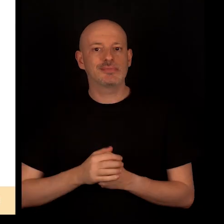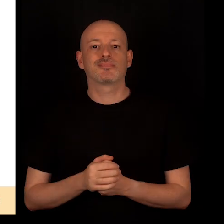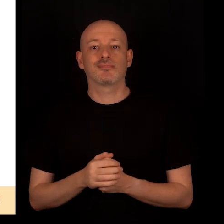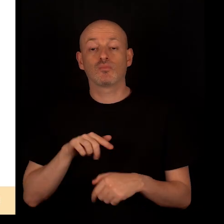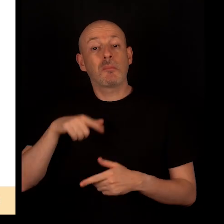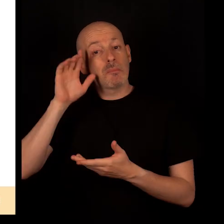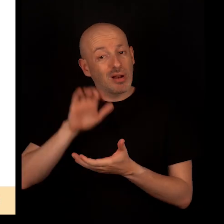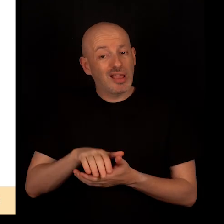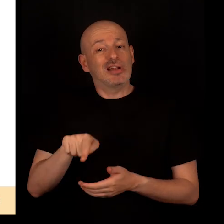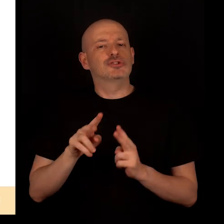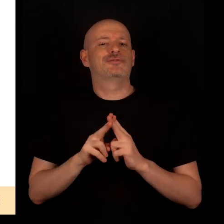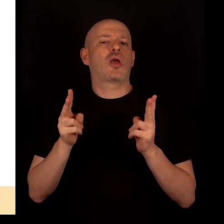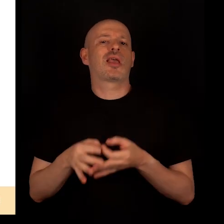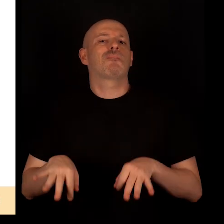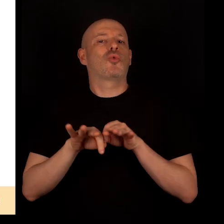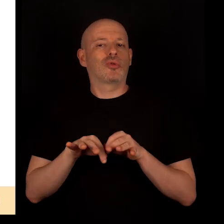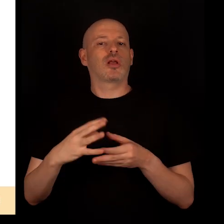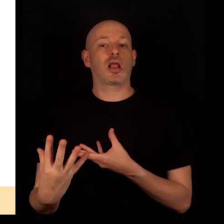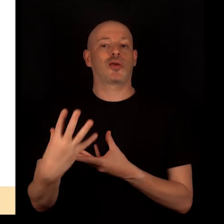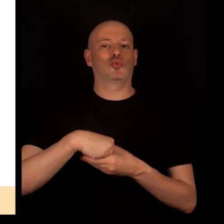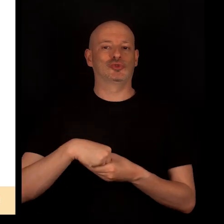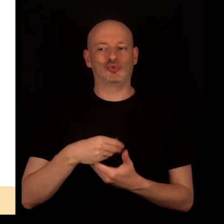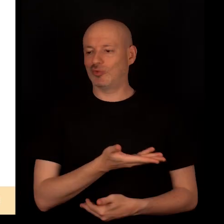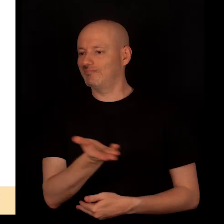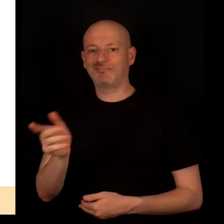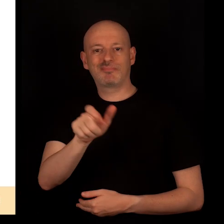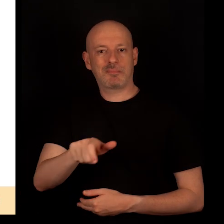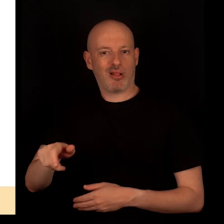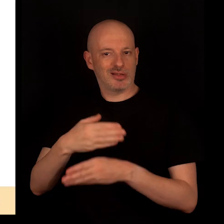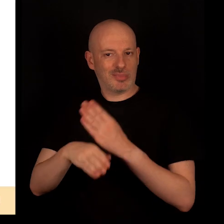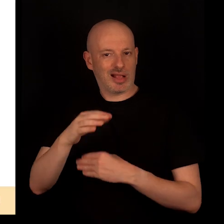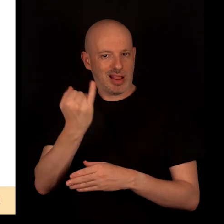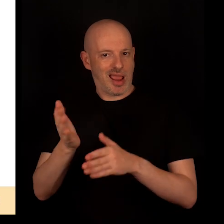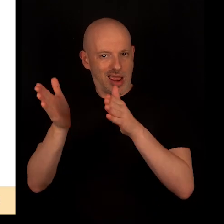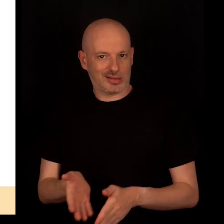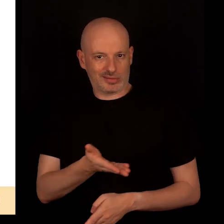We believe this is very important for the inclusion of these artists.